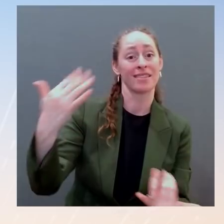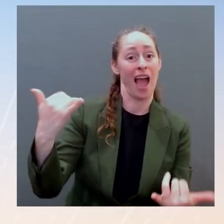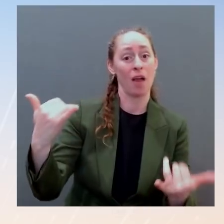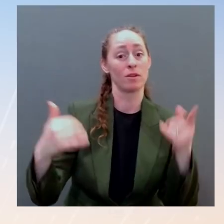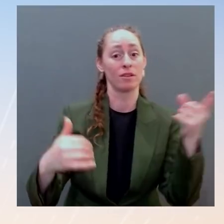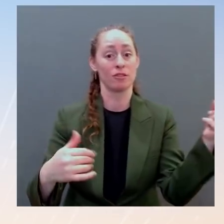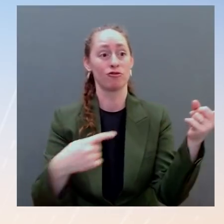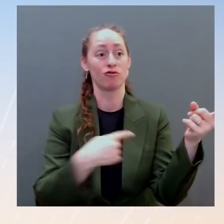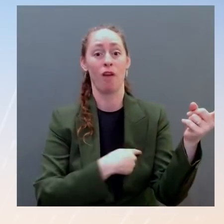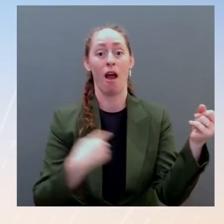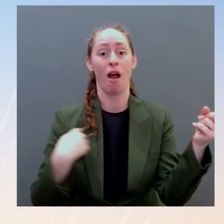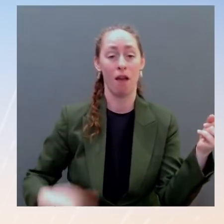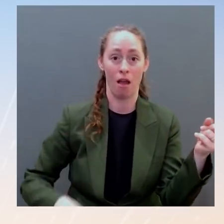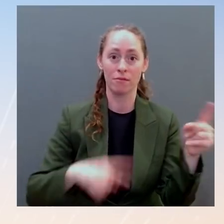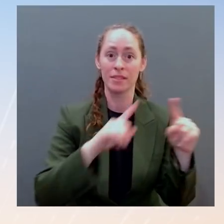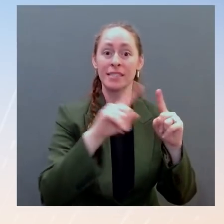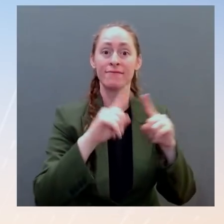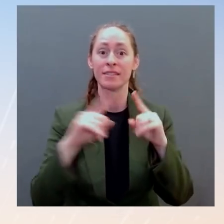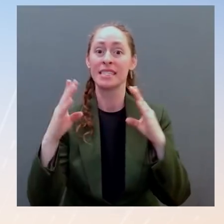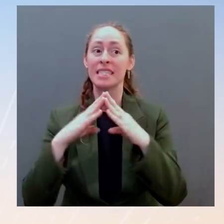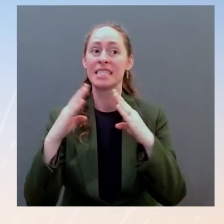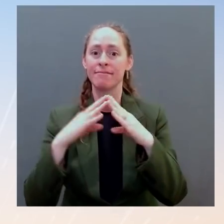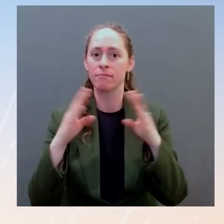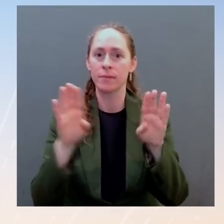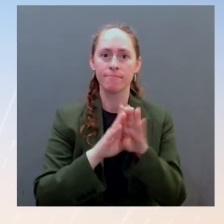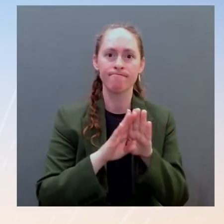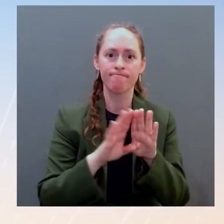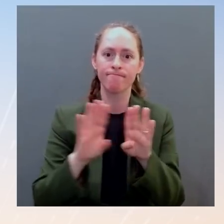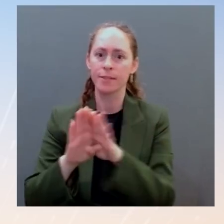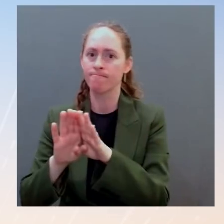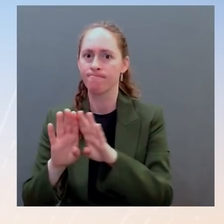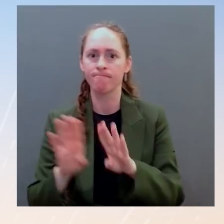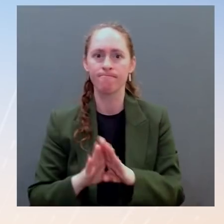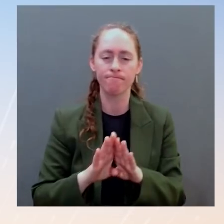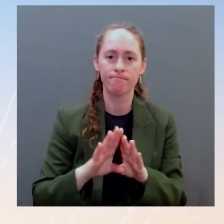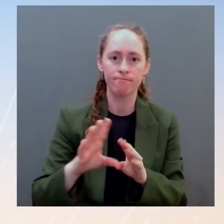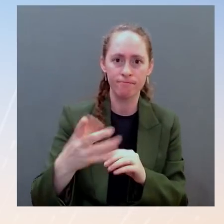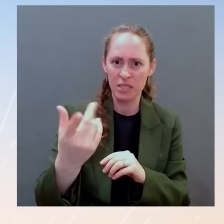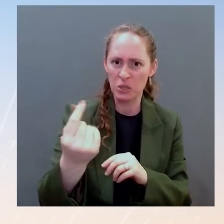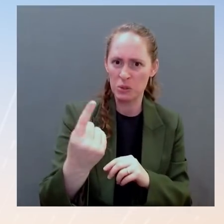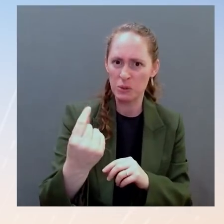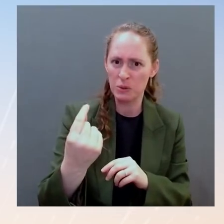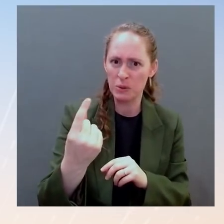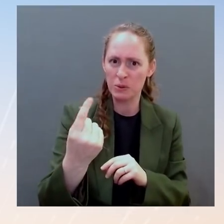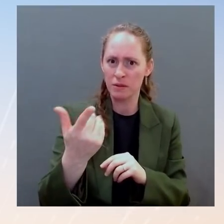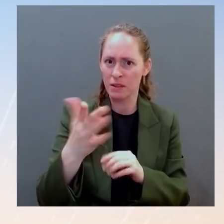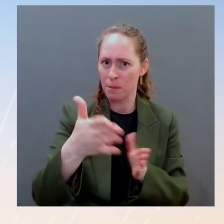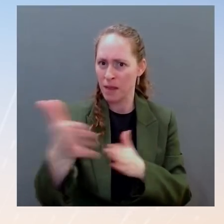we're -- we're following this very closely. And as you know, there are a couple of different issues at play here.